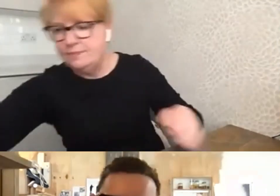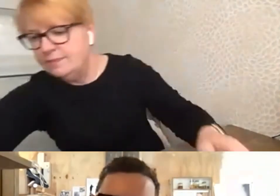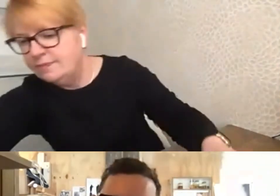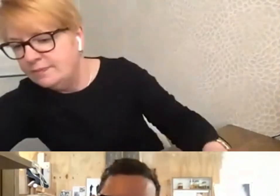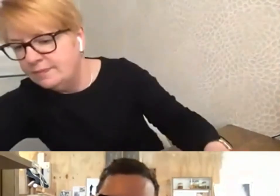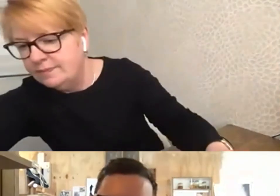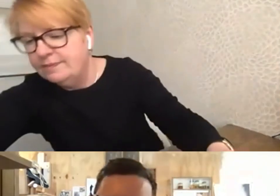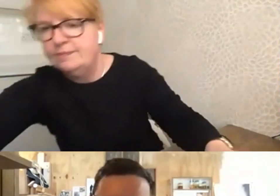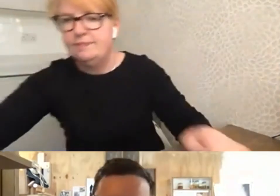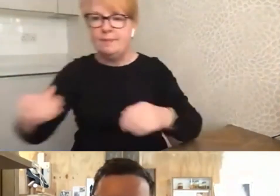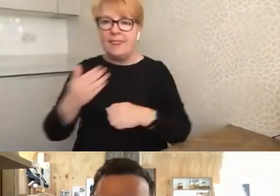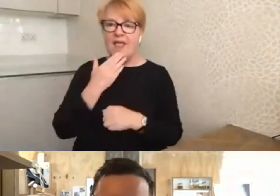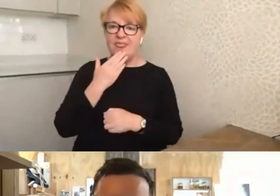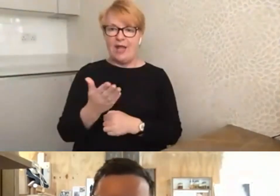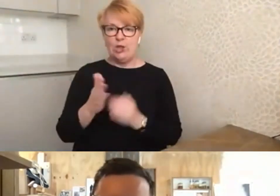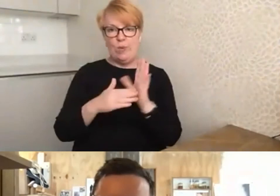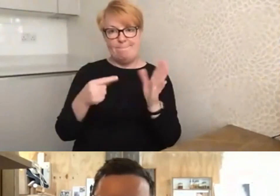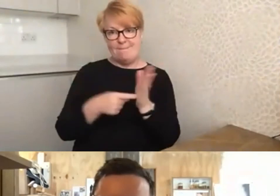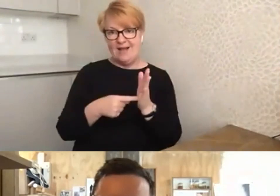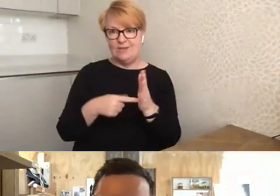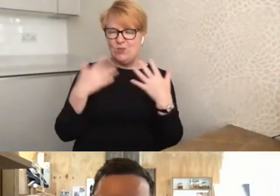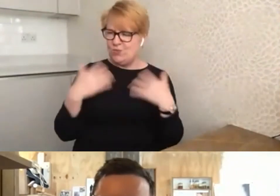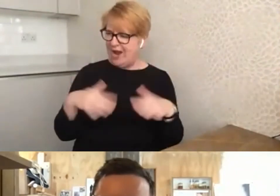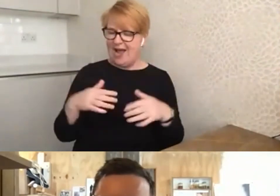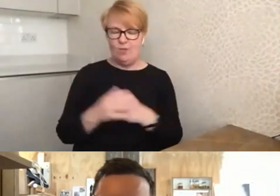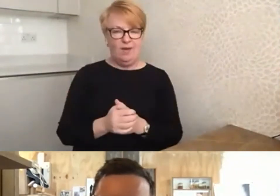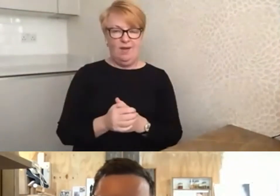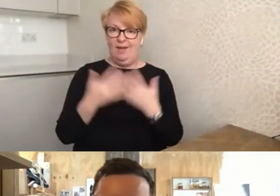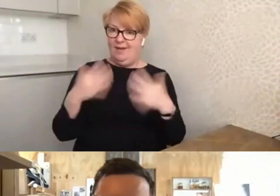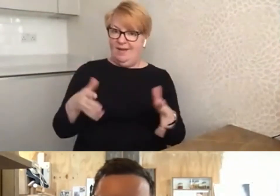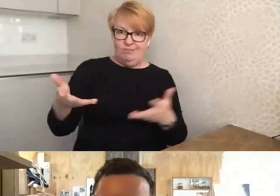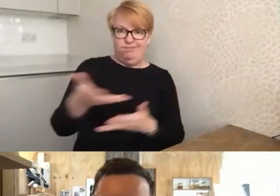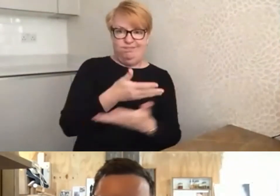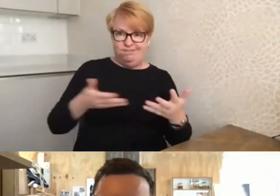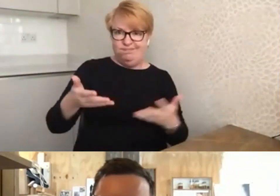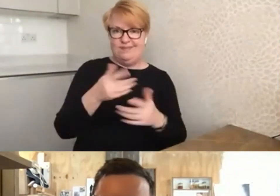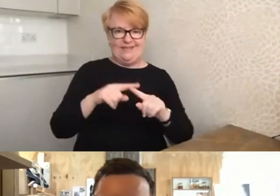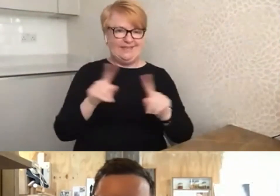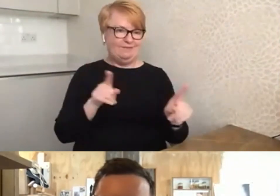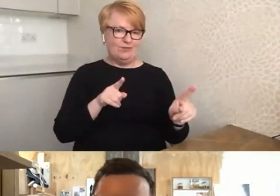And I think we've covered a lot of ground in terms of strategies that we might adopt to create